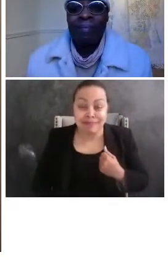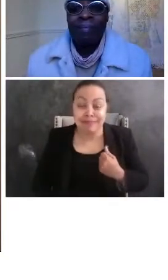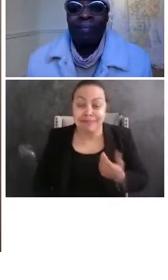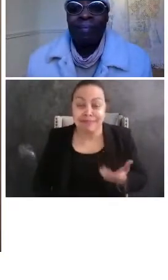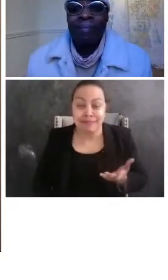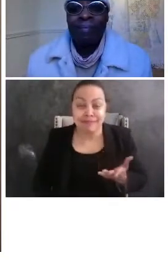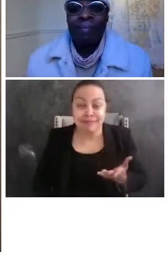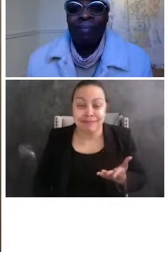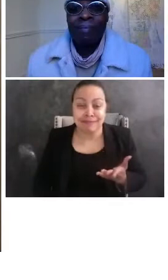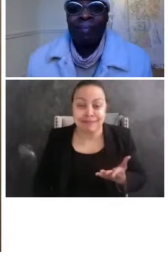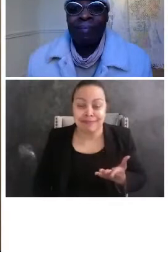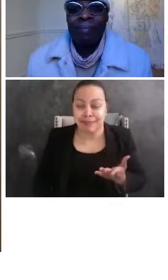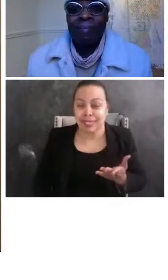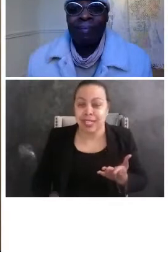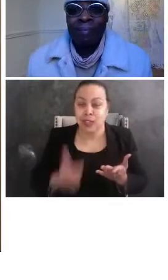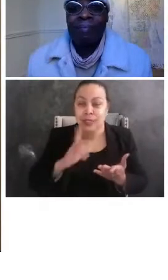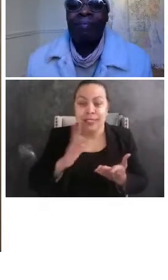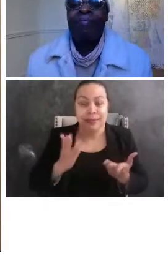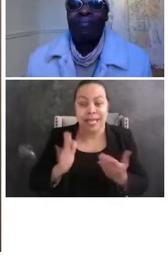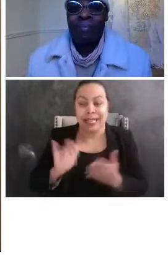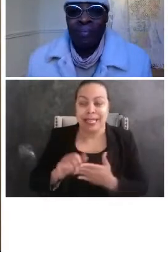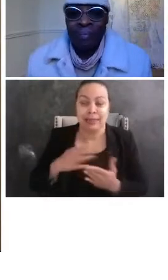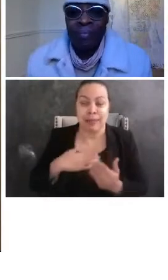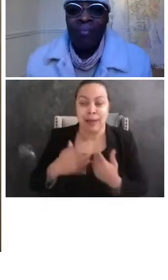One could argue that this is my calling.